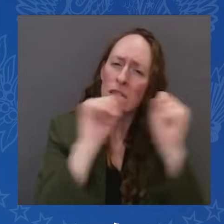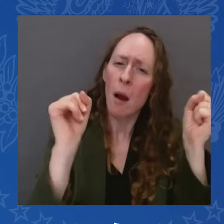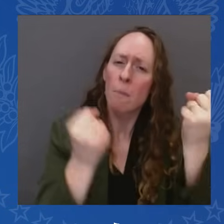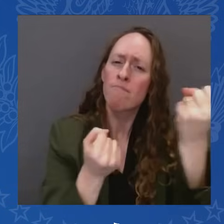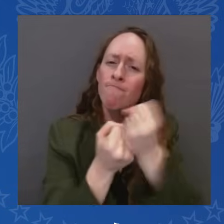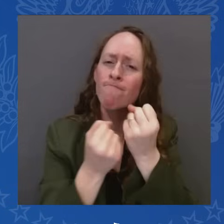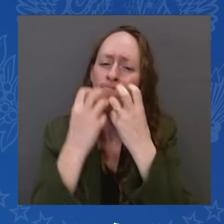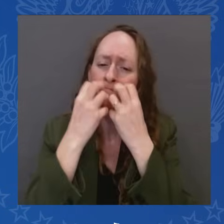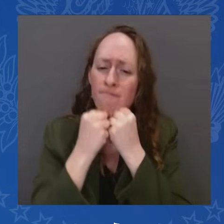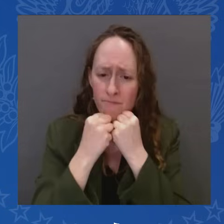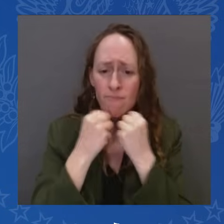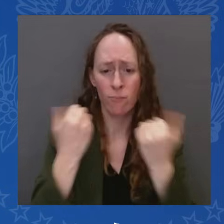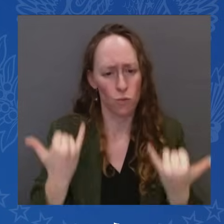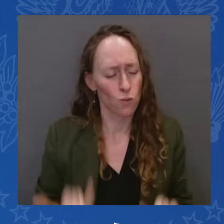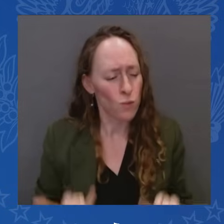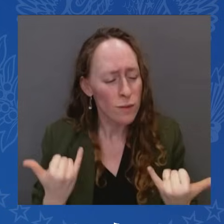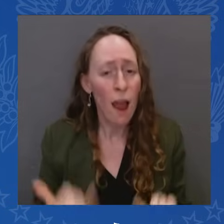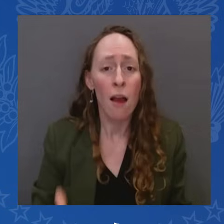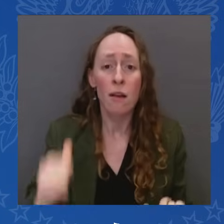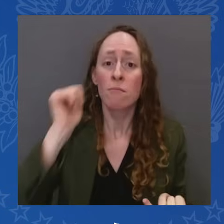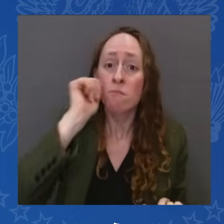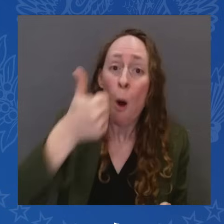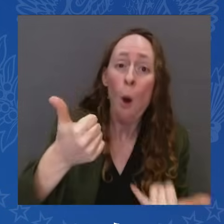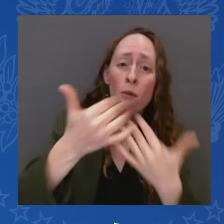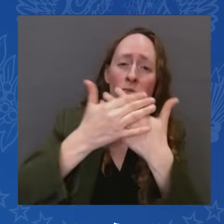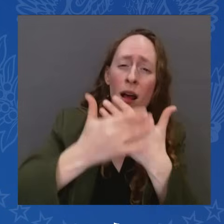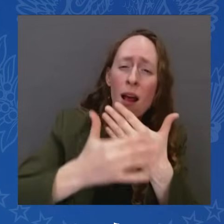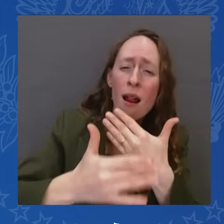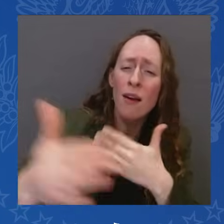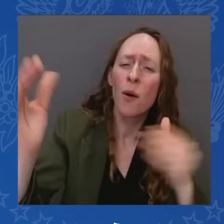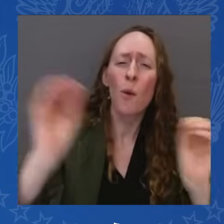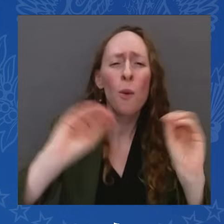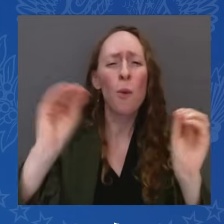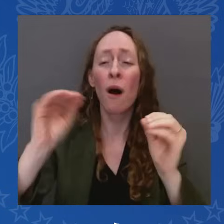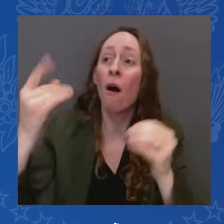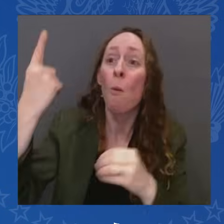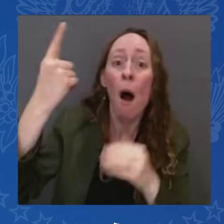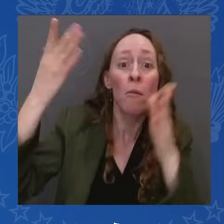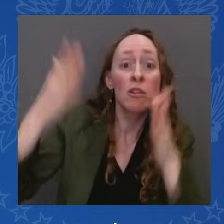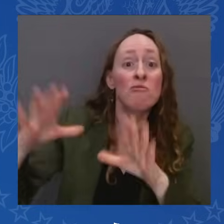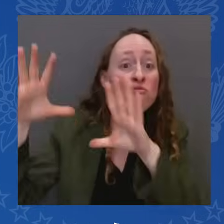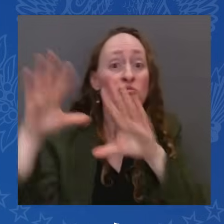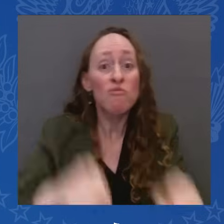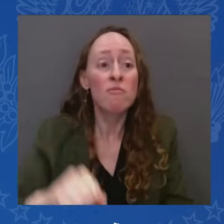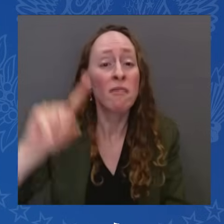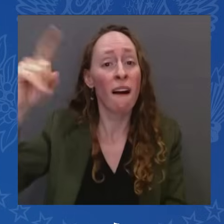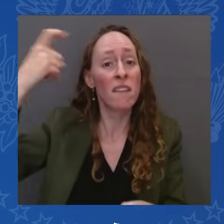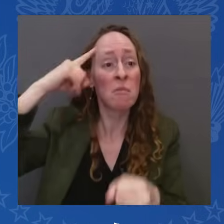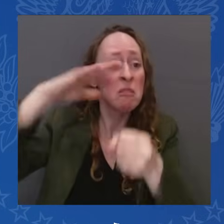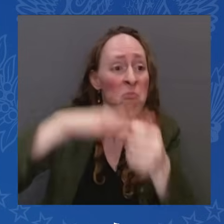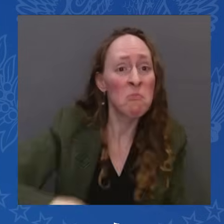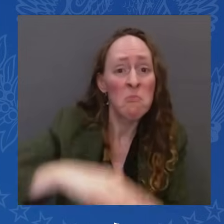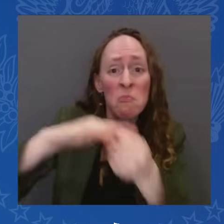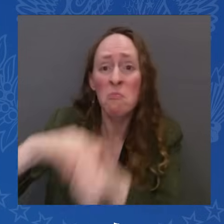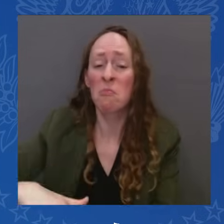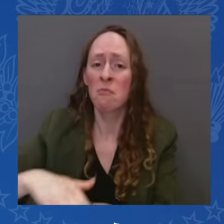and America stands with the people of Ukraine. Thank you again for being here today, Mr. President, and thank you for everything Ukraine